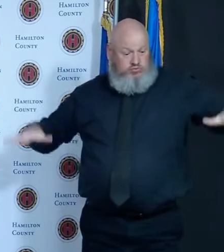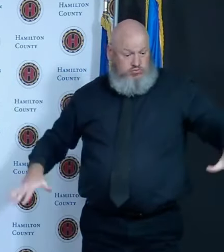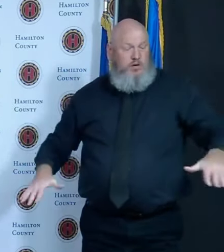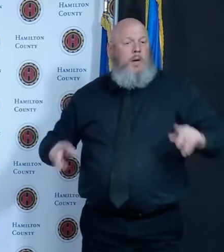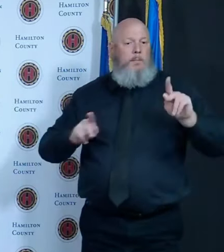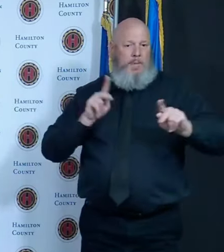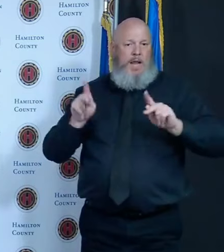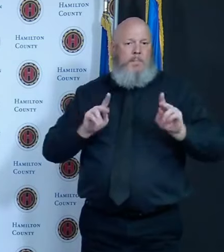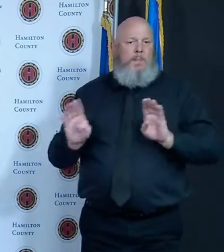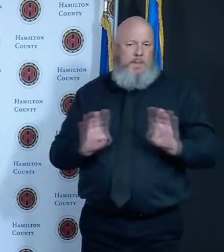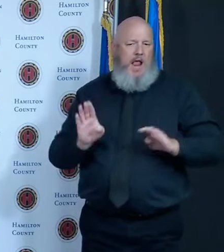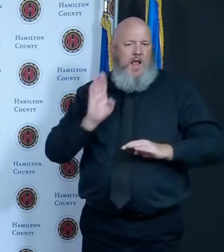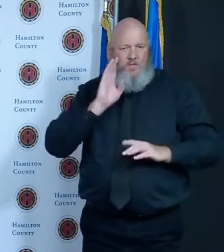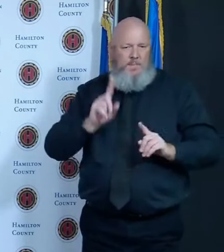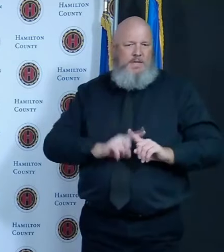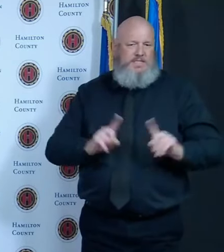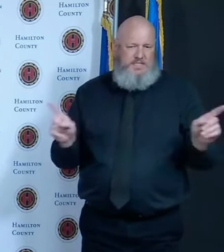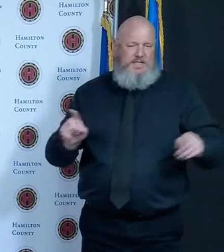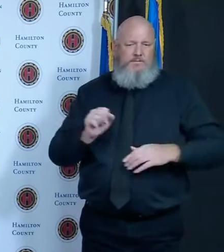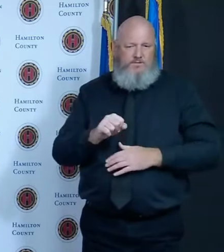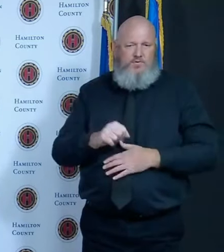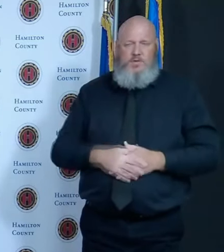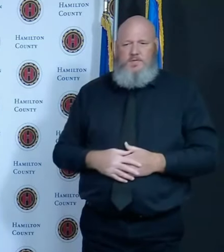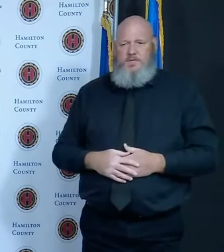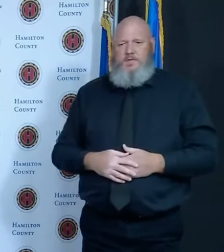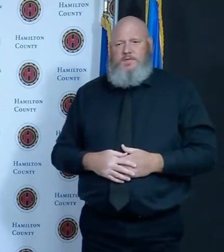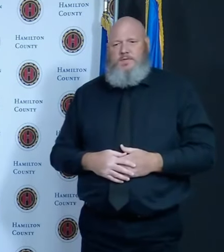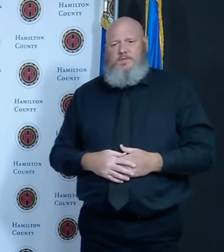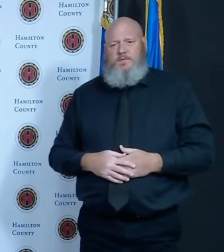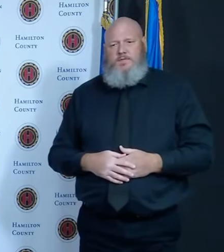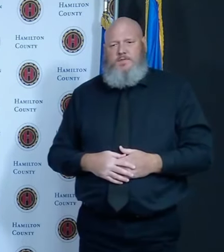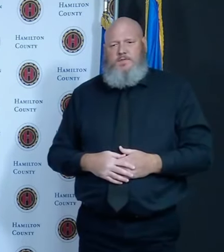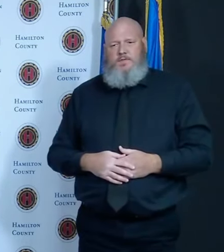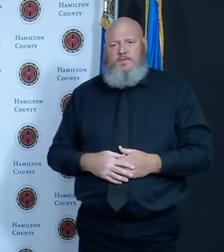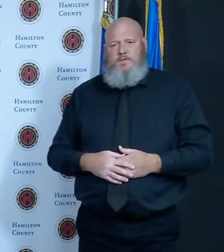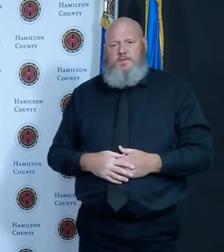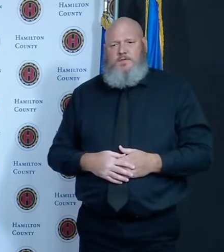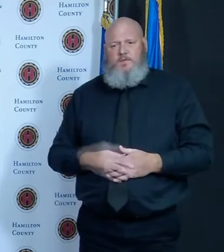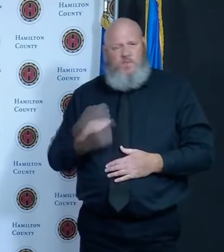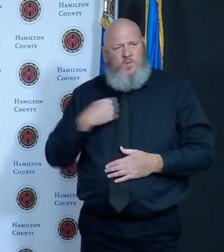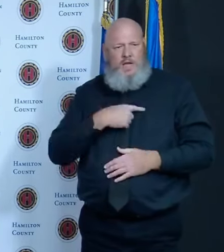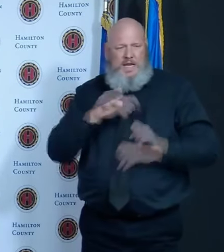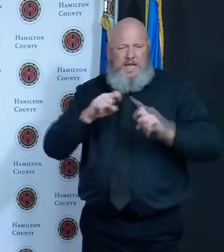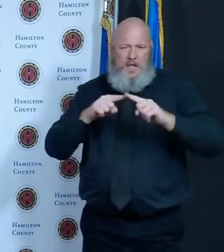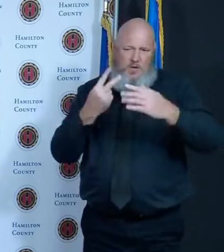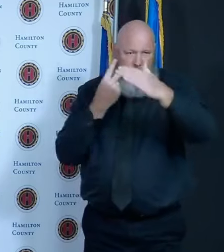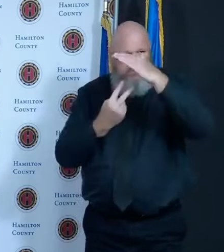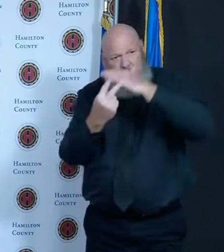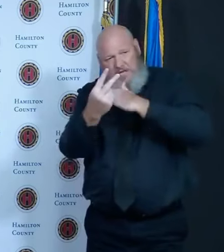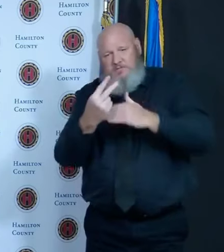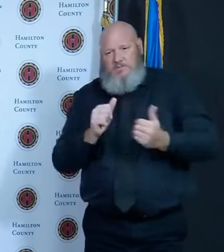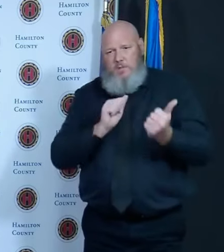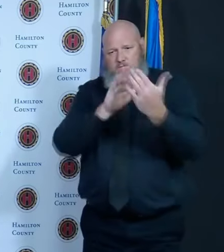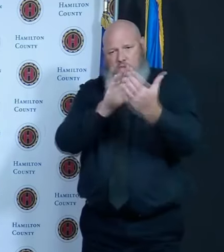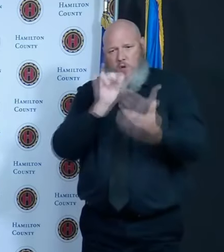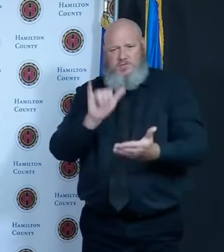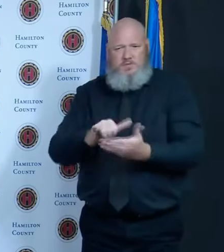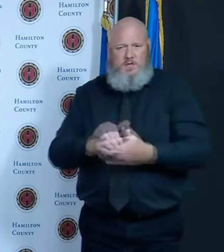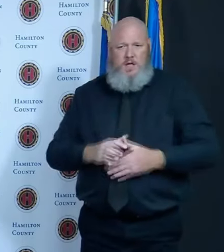anticipate what is around the corner once their business is is back what does it look like and how do they navigate this new normal that we will all be